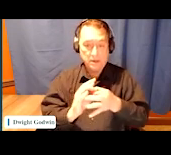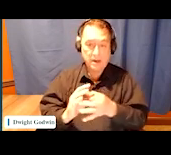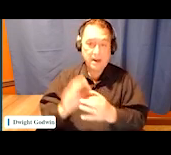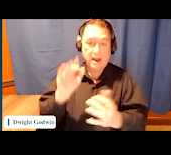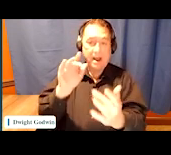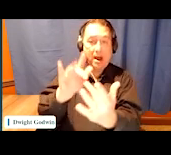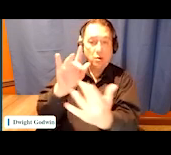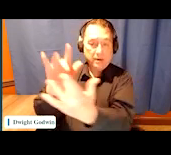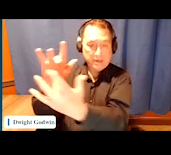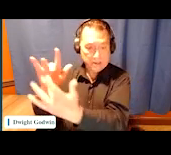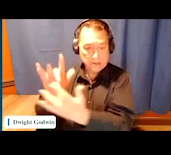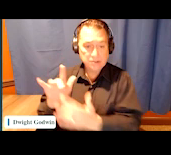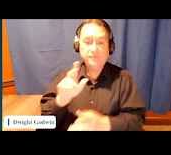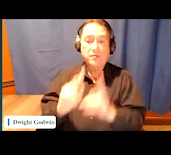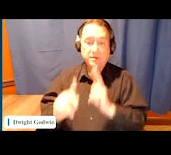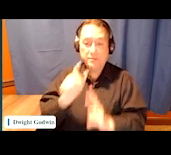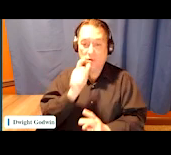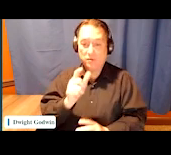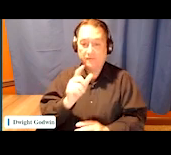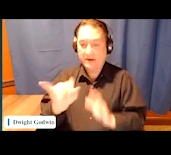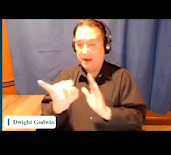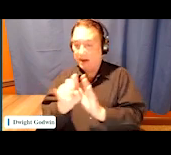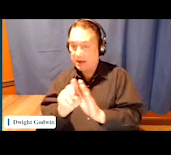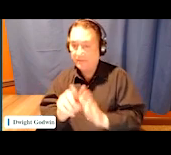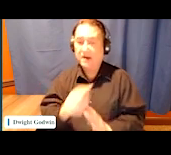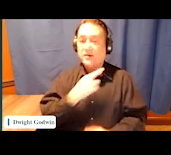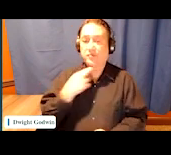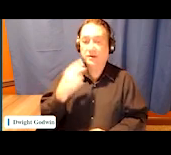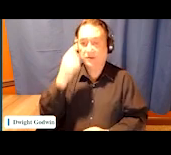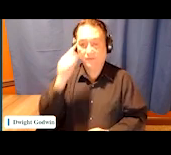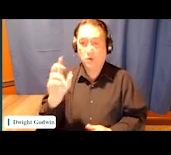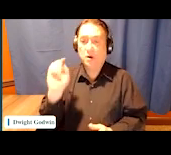for people who've been identified at risk for re-hospitalization or reincarceration.